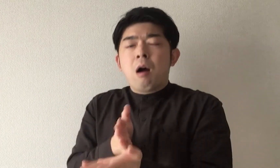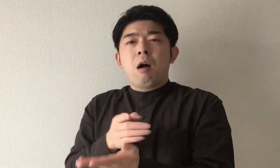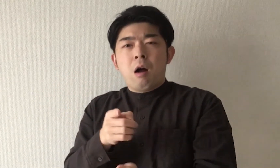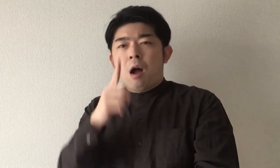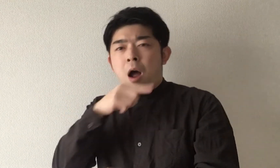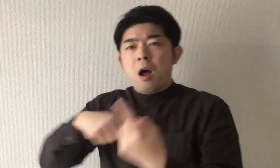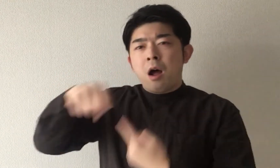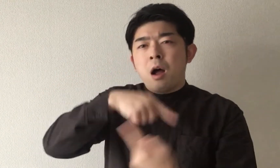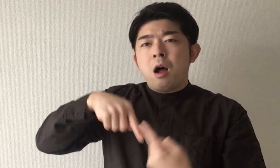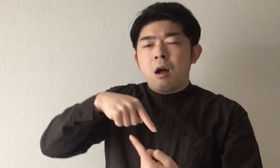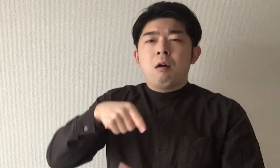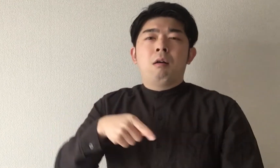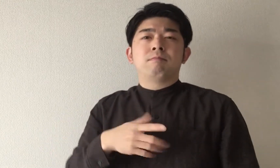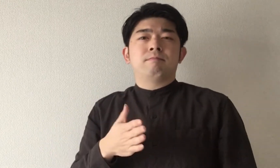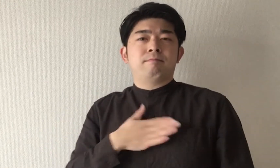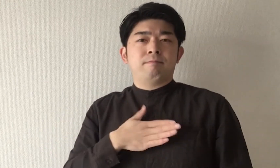is certainly goes vicious circle.